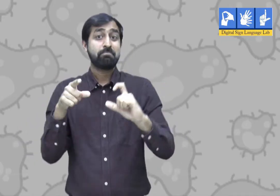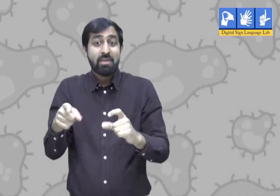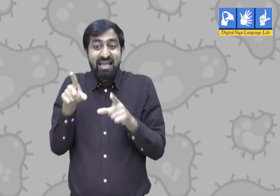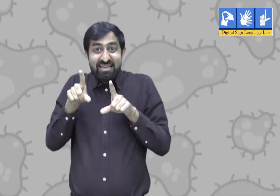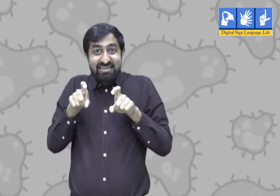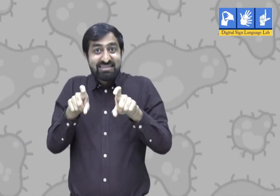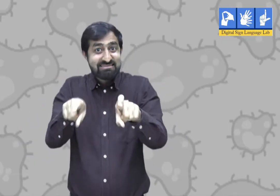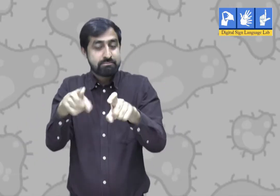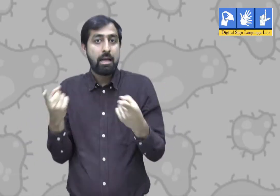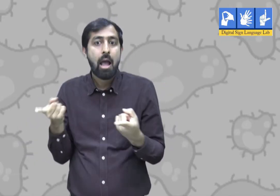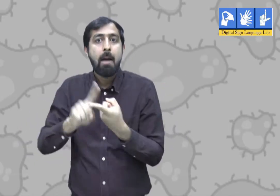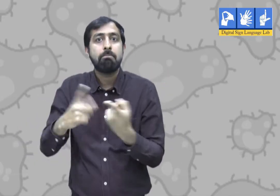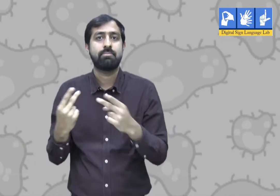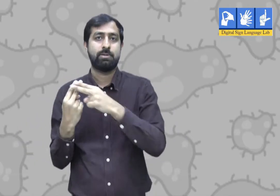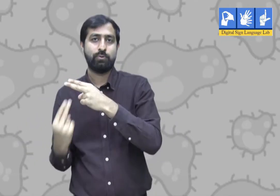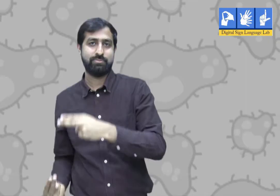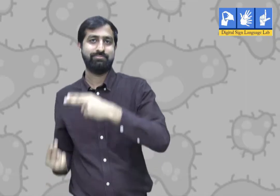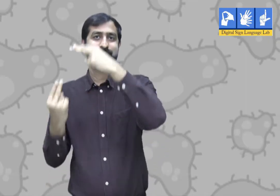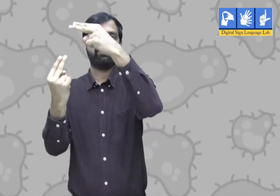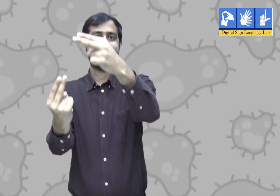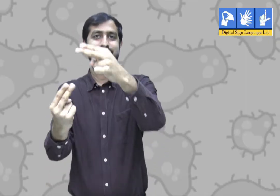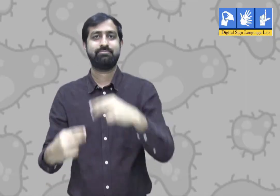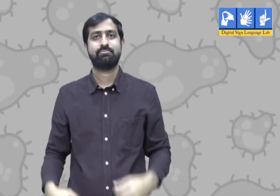Now I will tell you about Coronavirus.